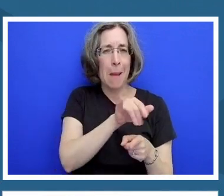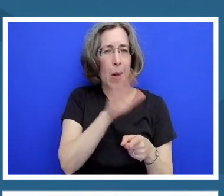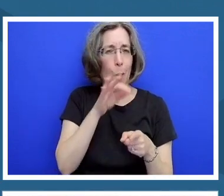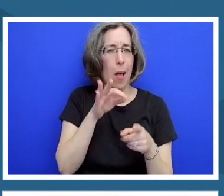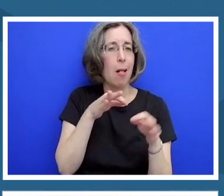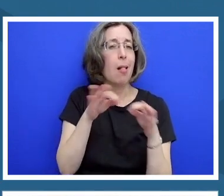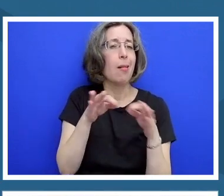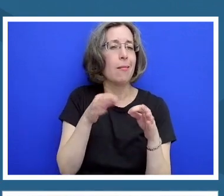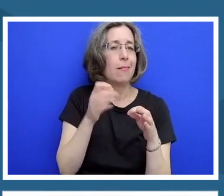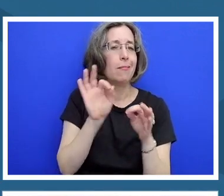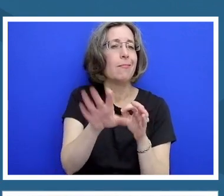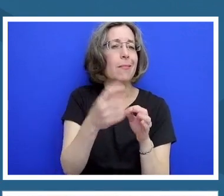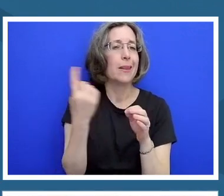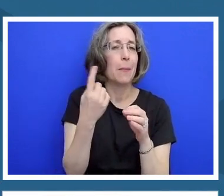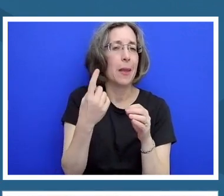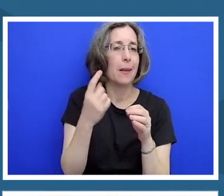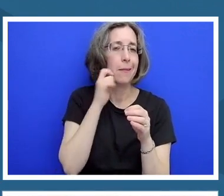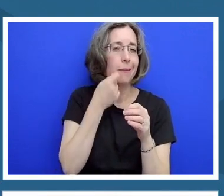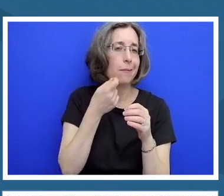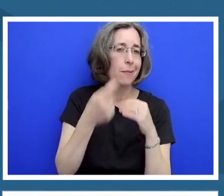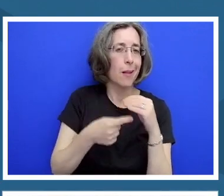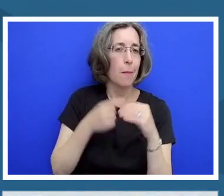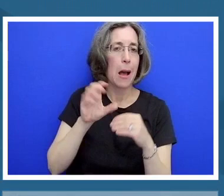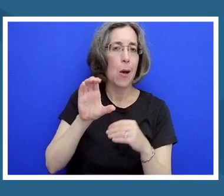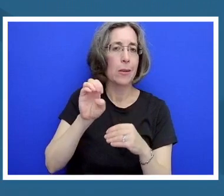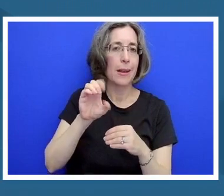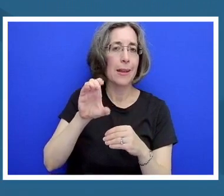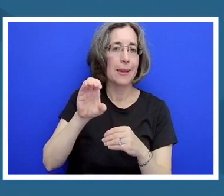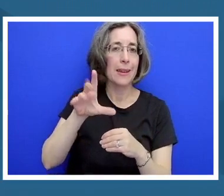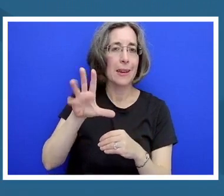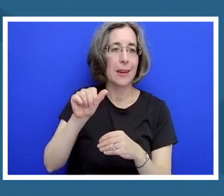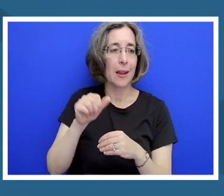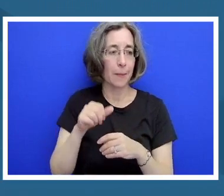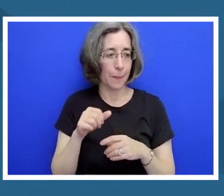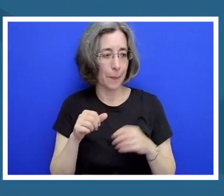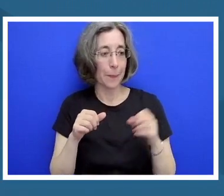that's a picture of her behind me in my